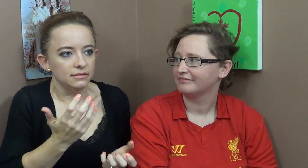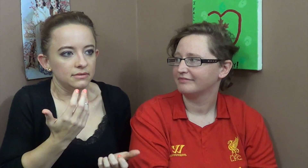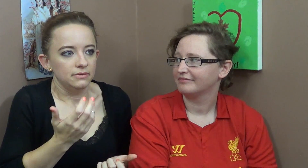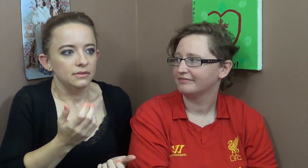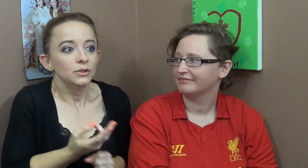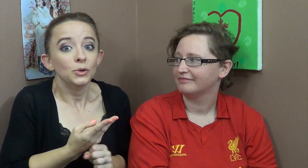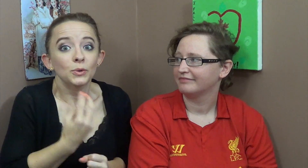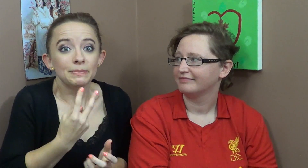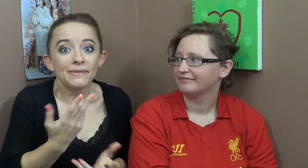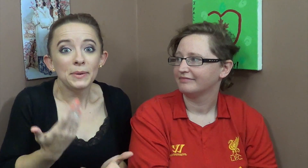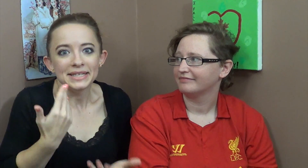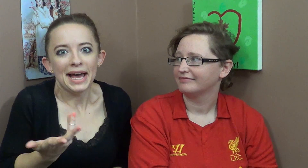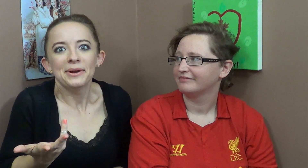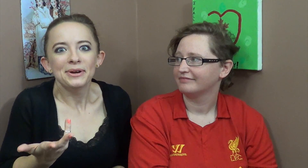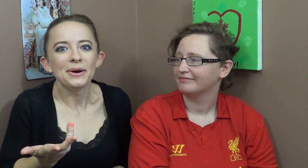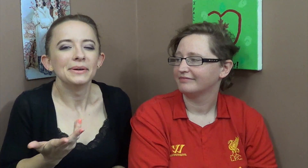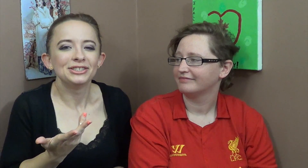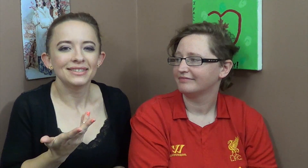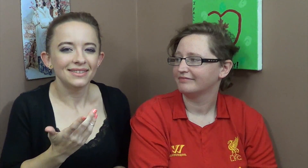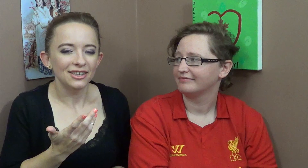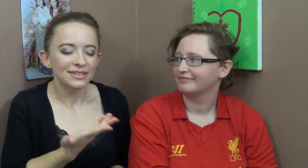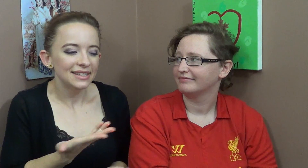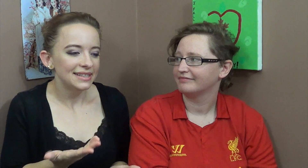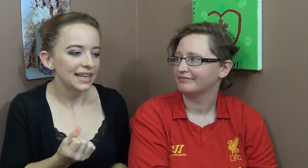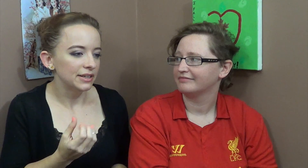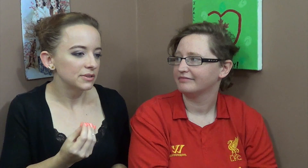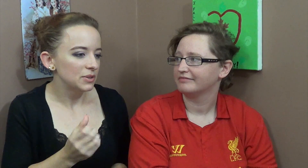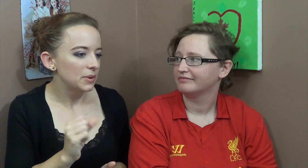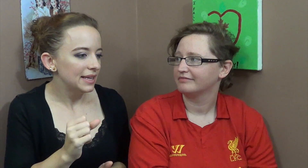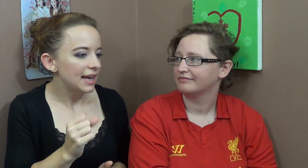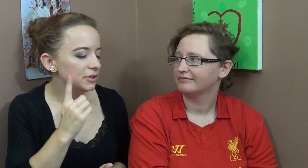use my voice. I don't know! It just... there's this thing so